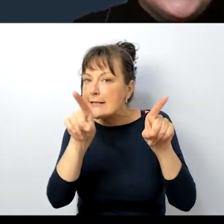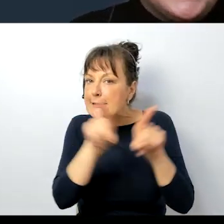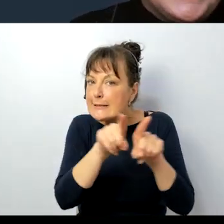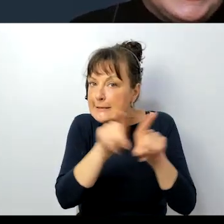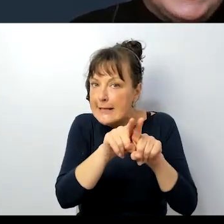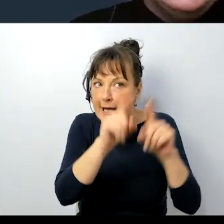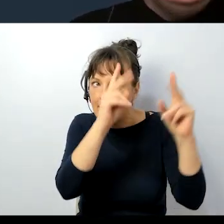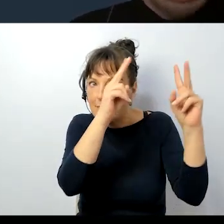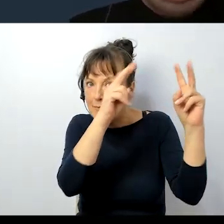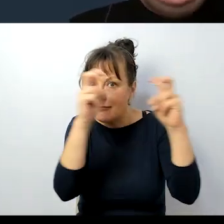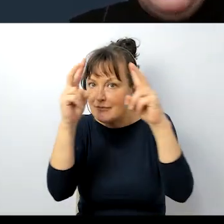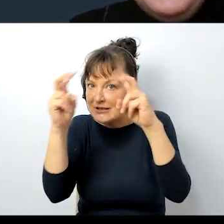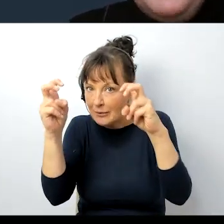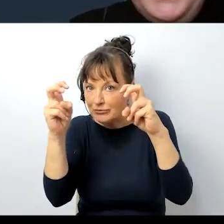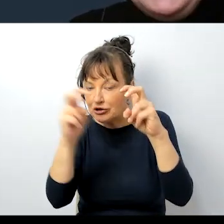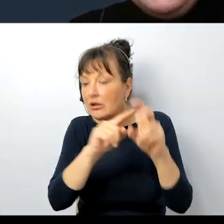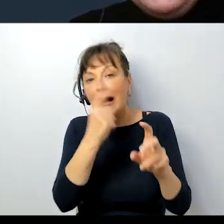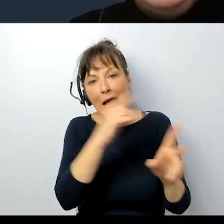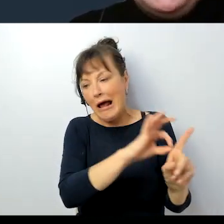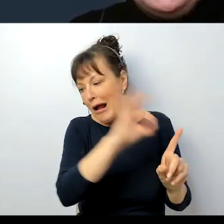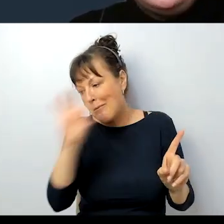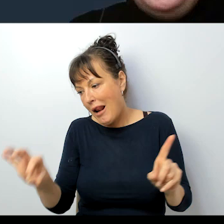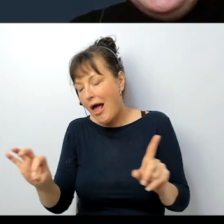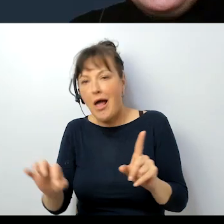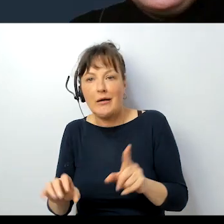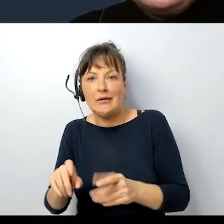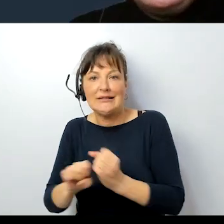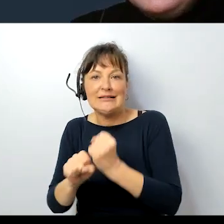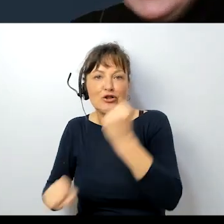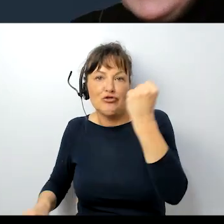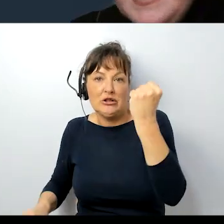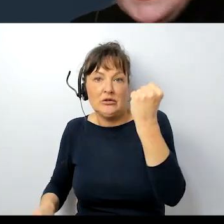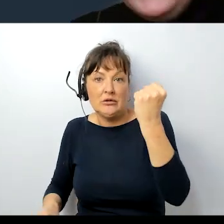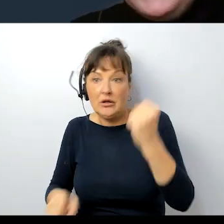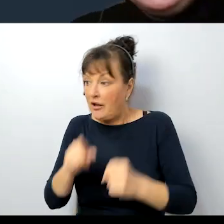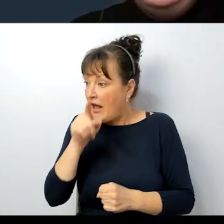same subject area they can be applied to become a Graduate Apprentice studying the same subject